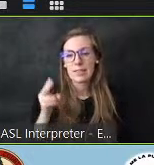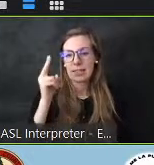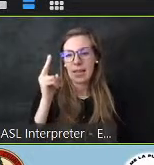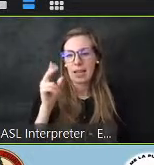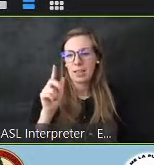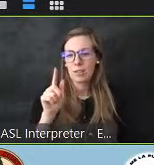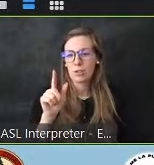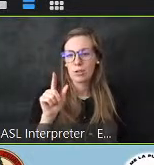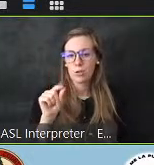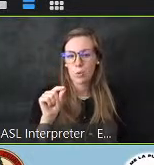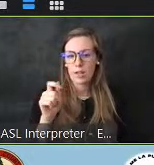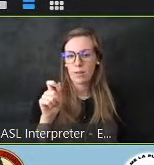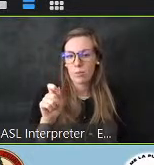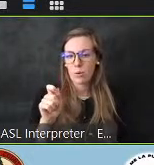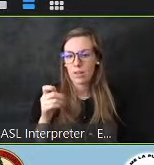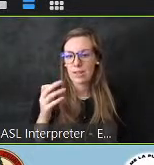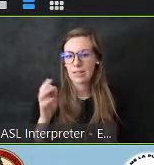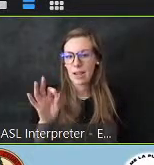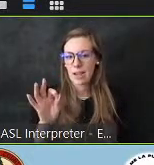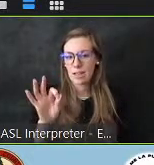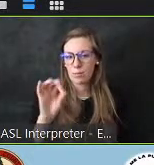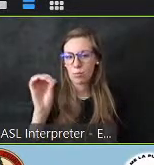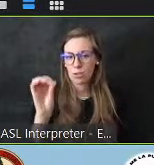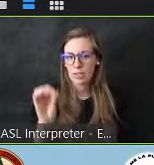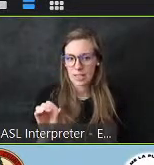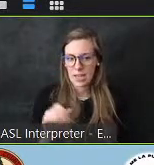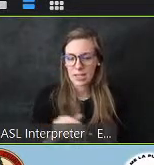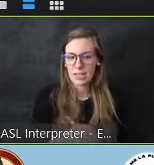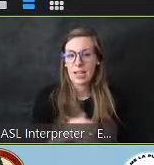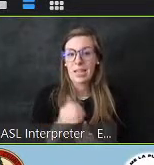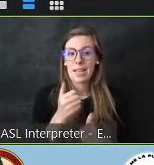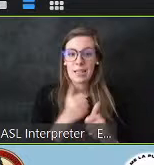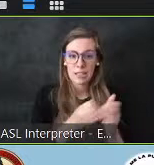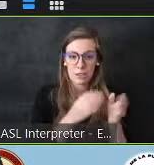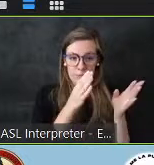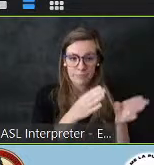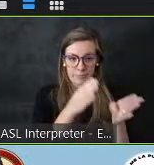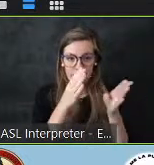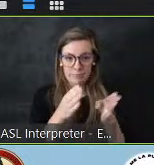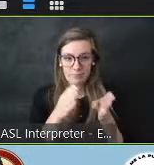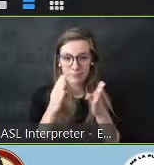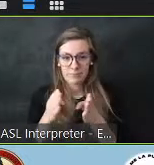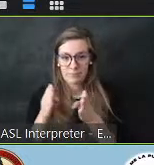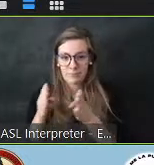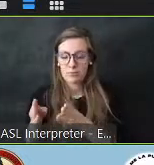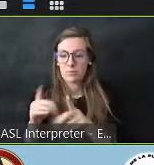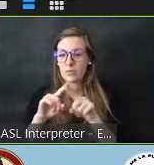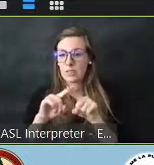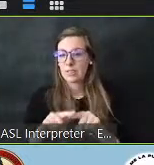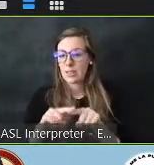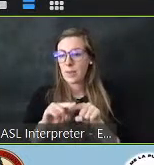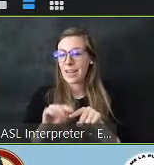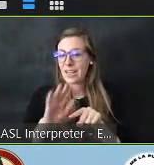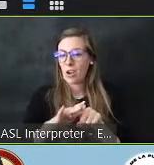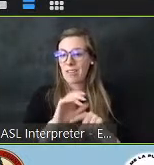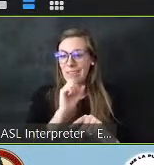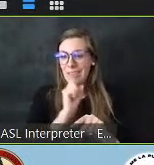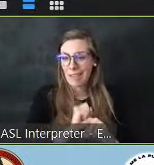And then each bar shows the age and the percentage that has been going.